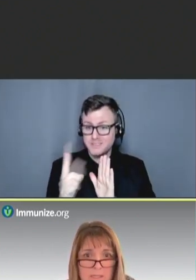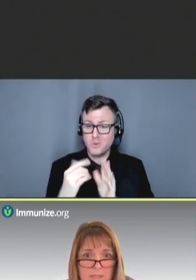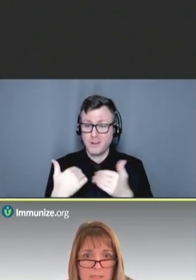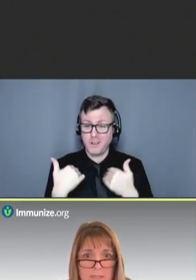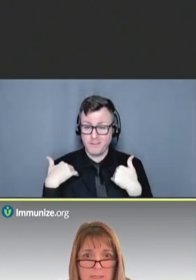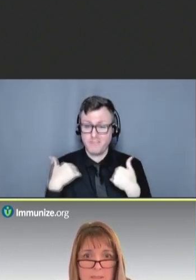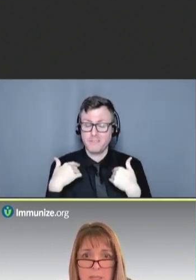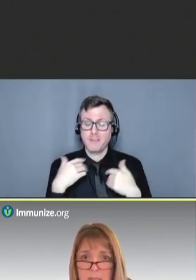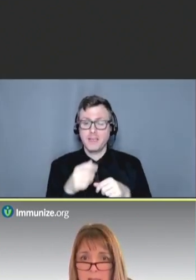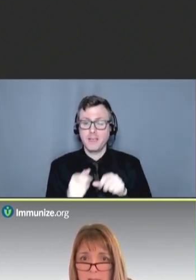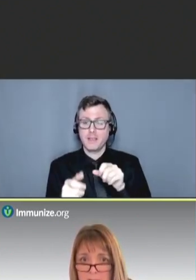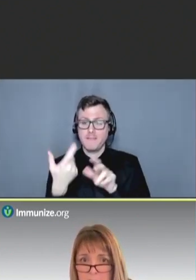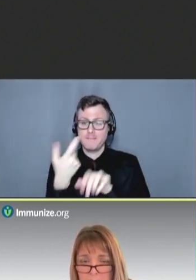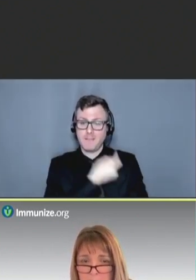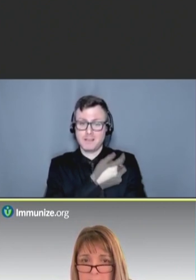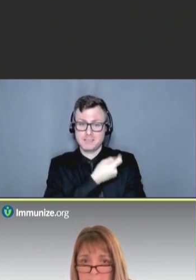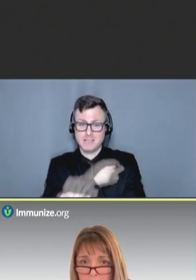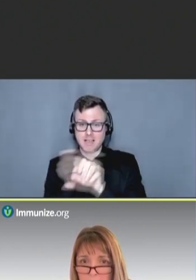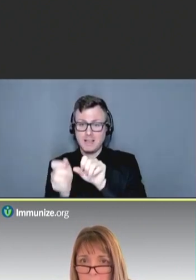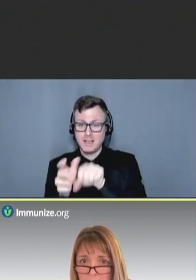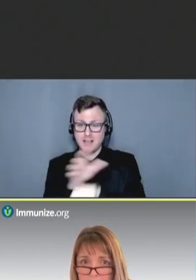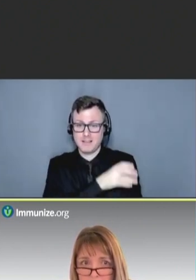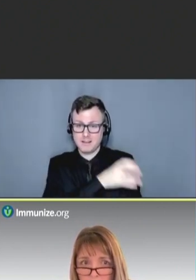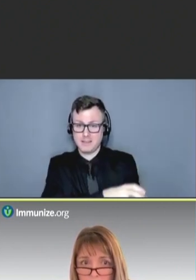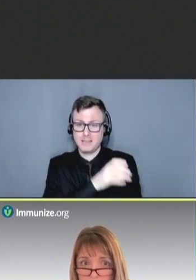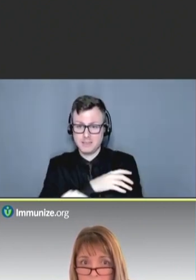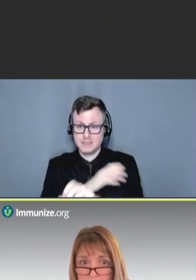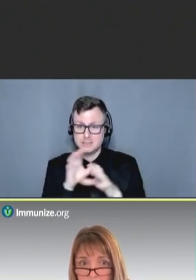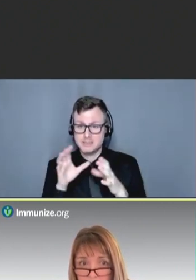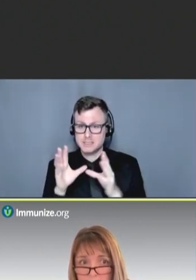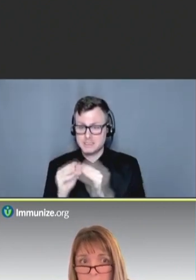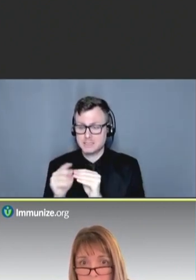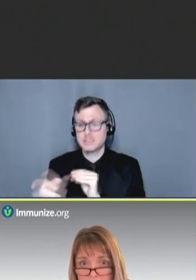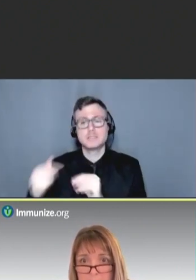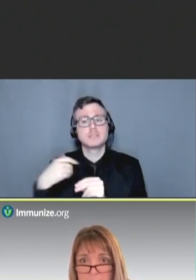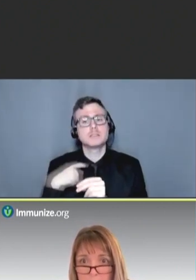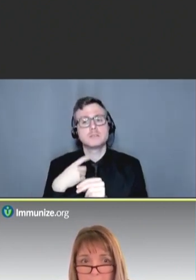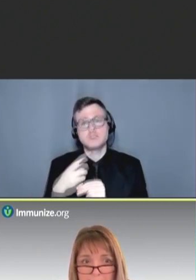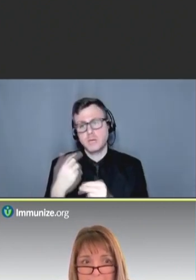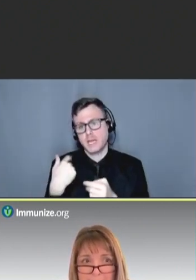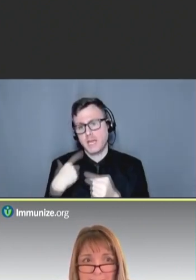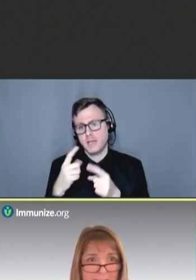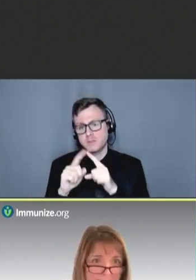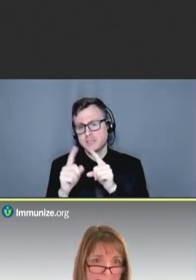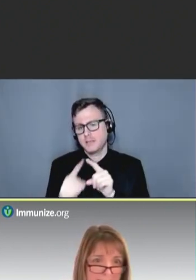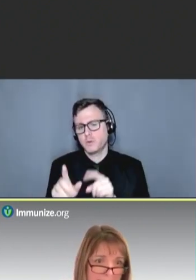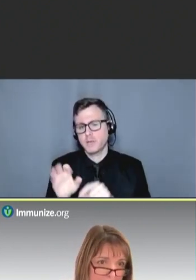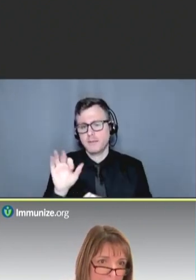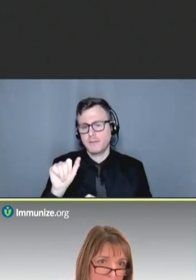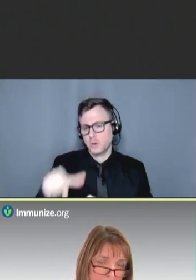like this and set of frequently asked questions to accompany this checklist.